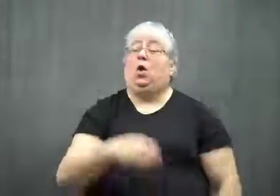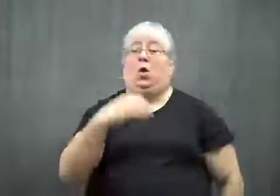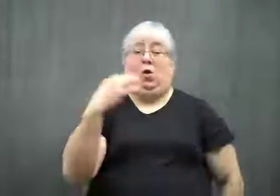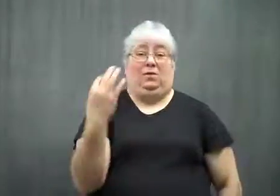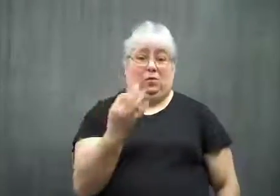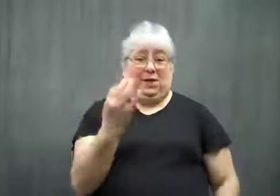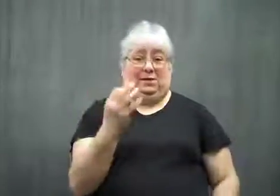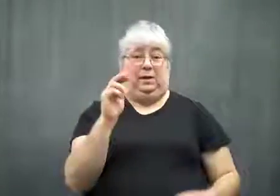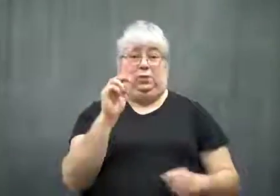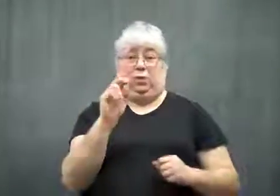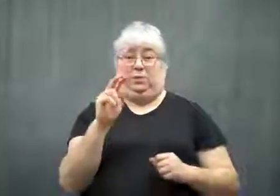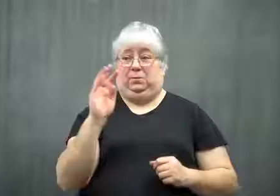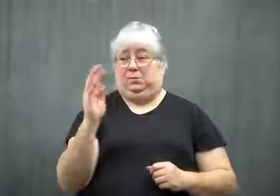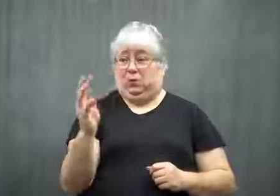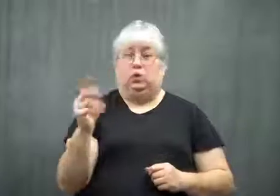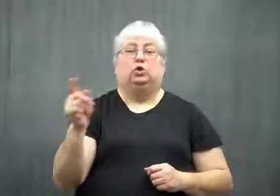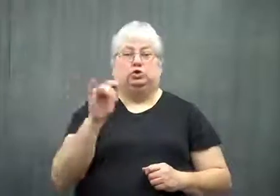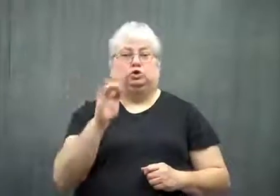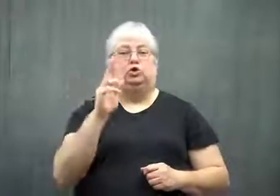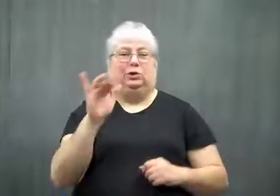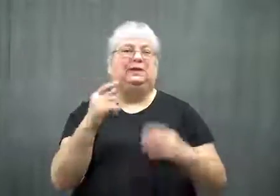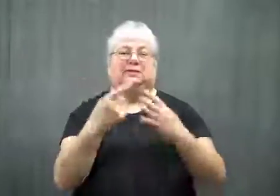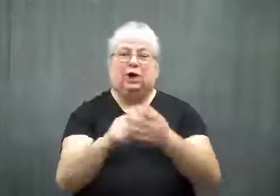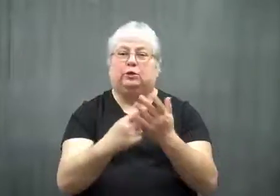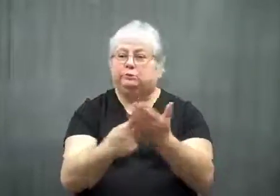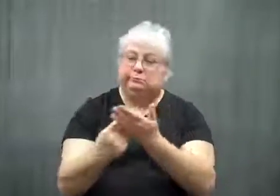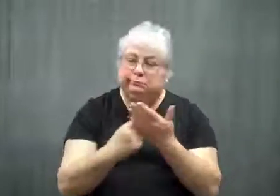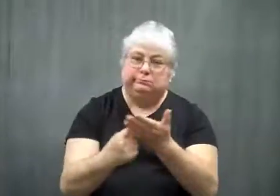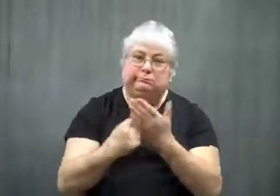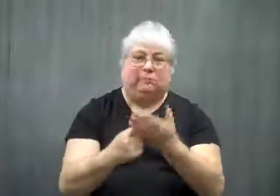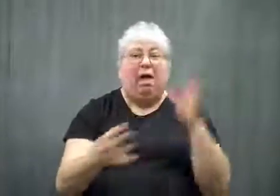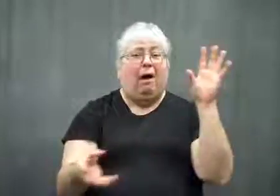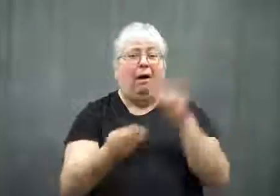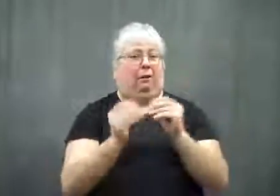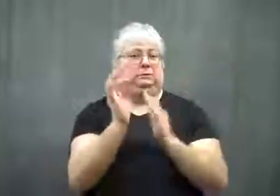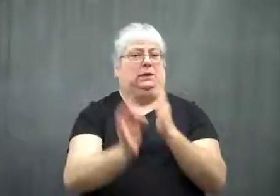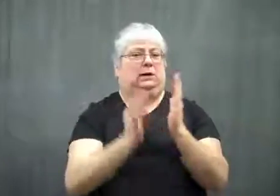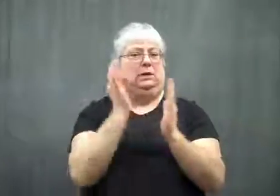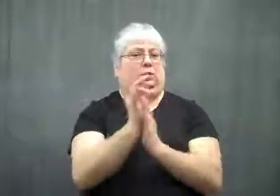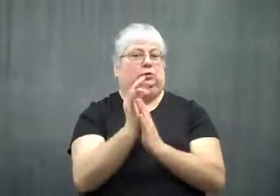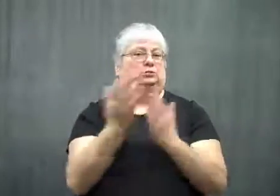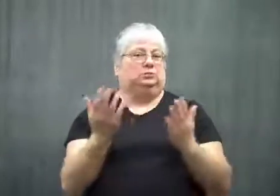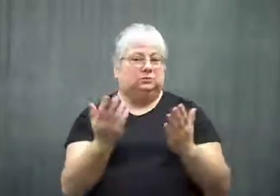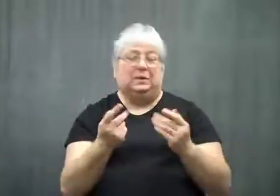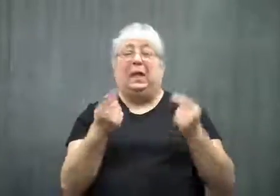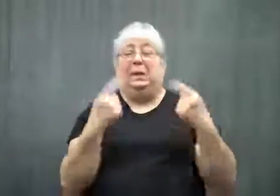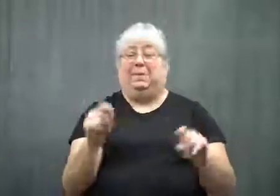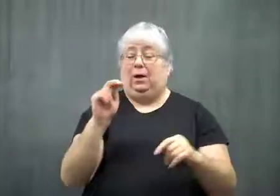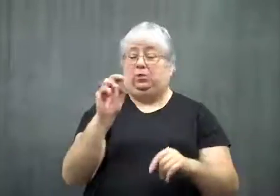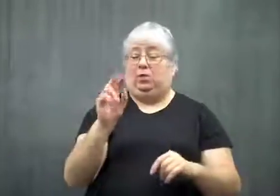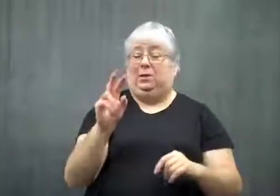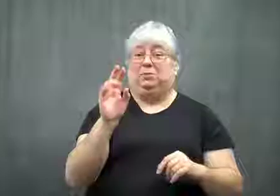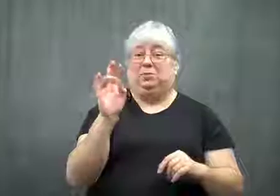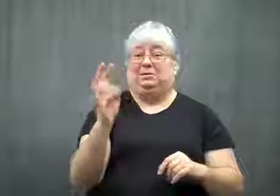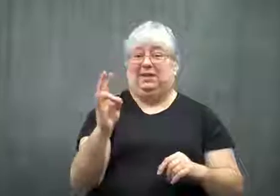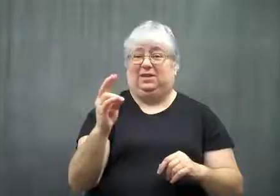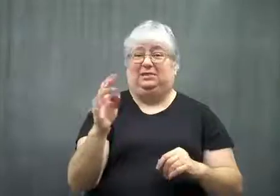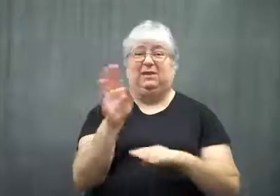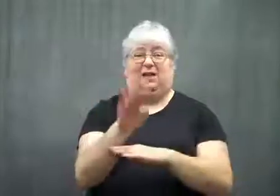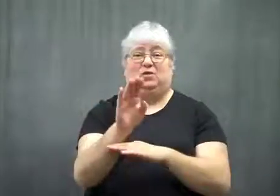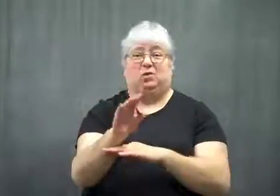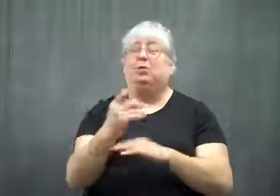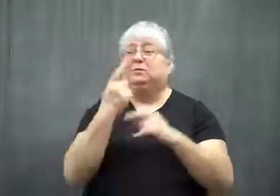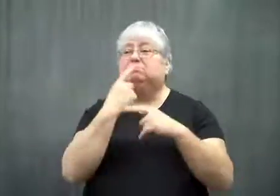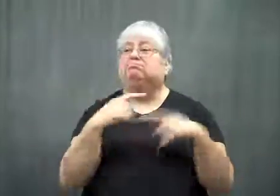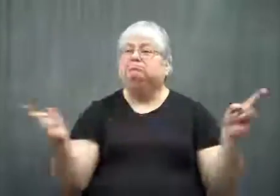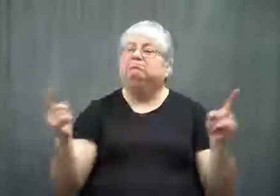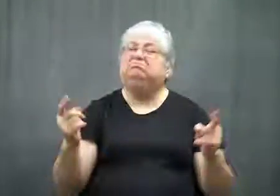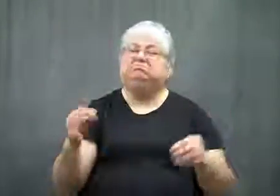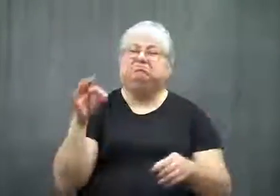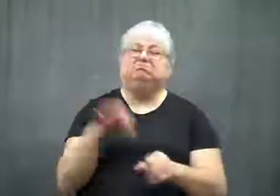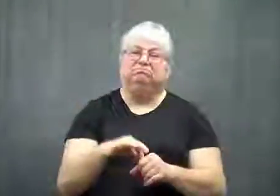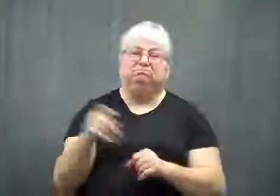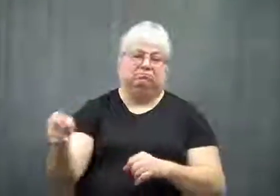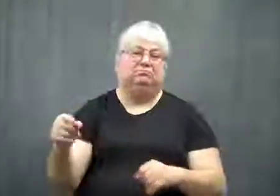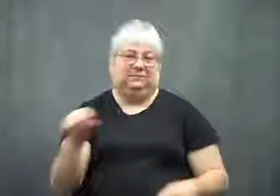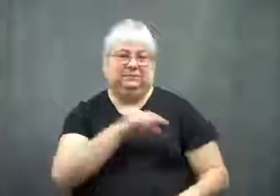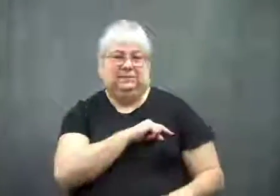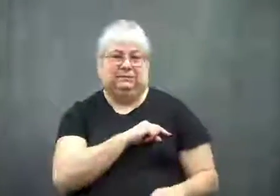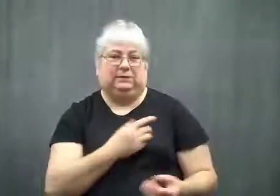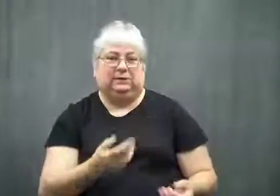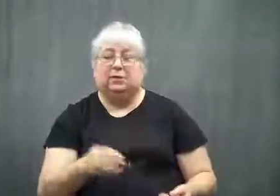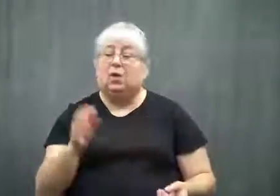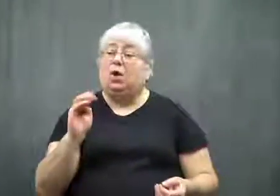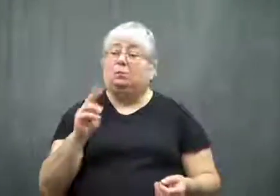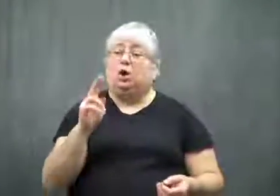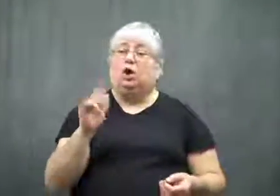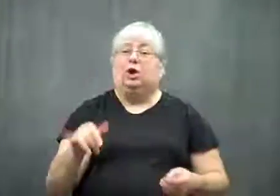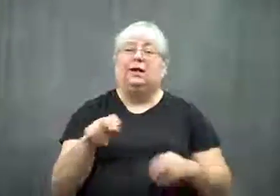On Friday, November 4, the jury started deliberating. It took a total of 9 hours.